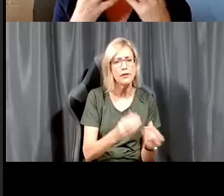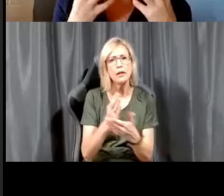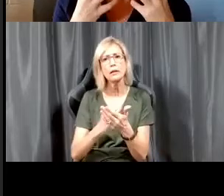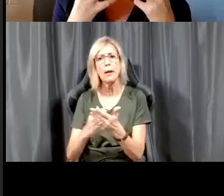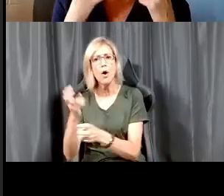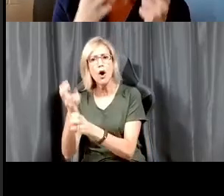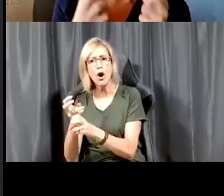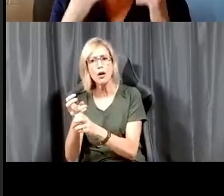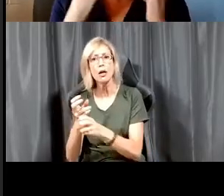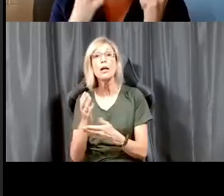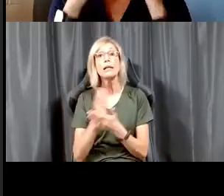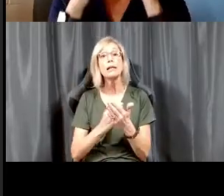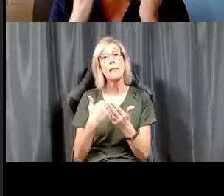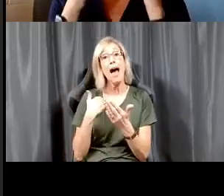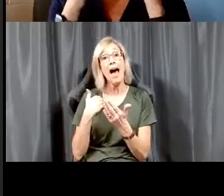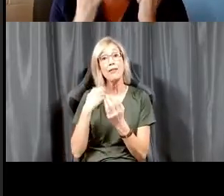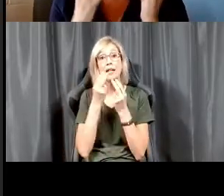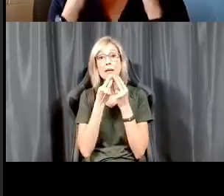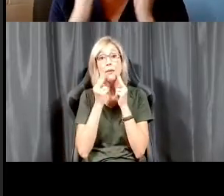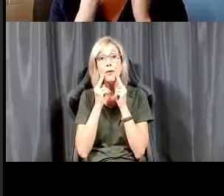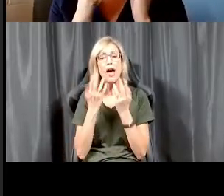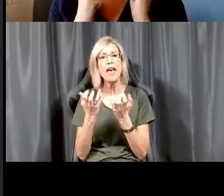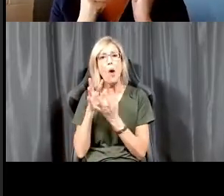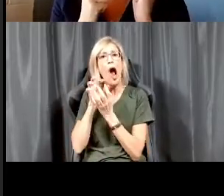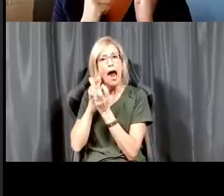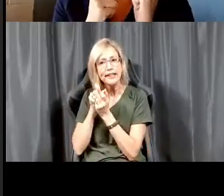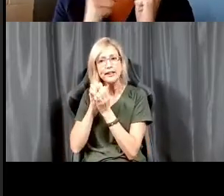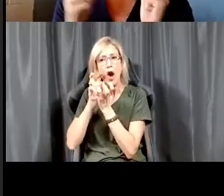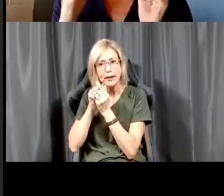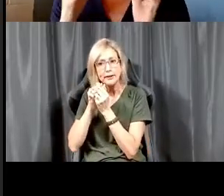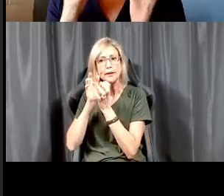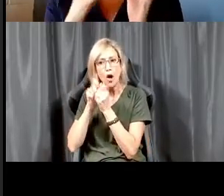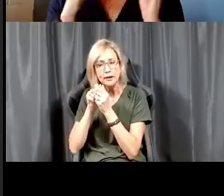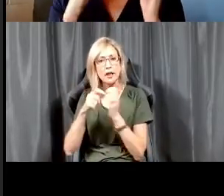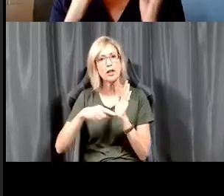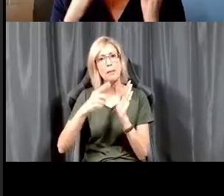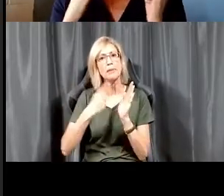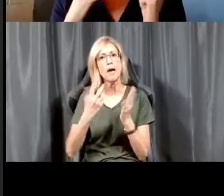have all of their teeth, they want that chewing experience. So sometimes you mig want a harder one.